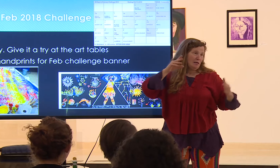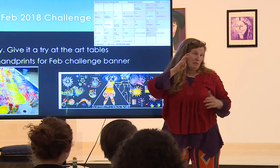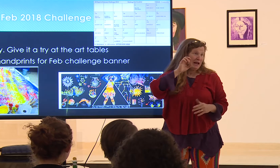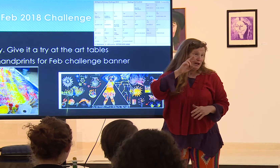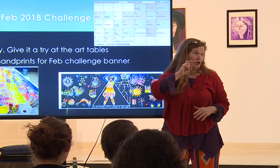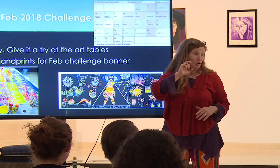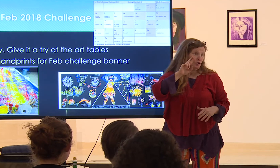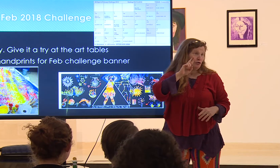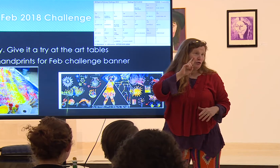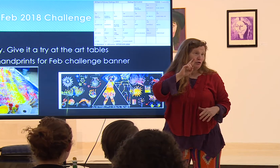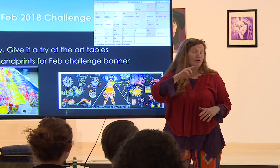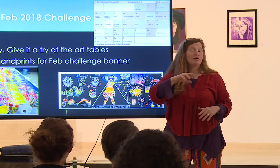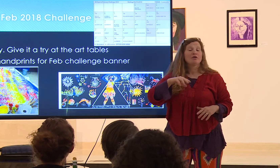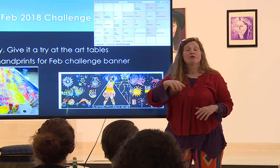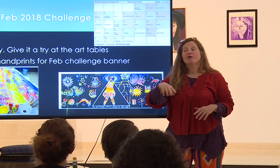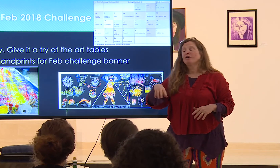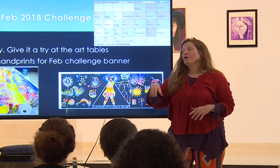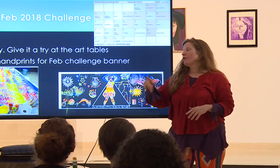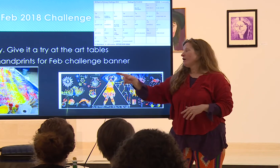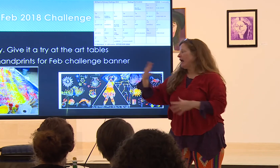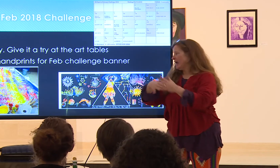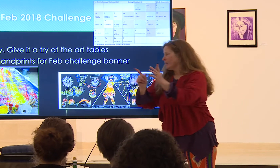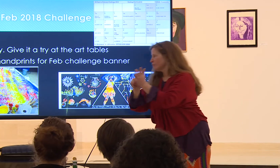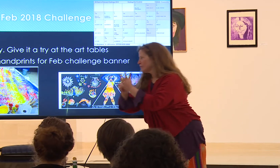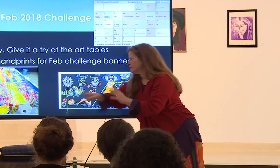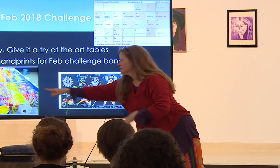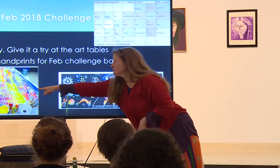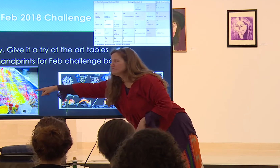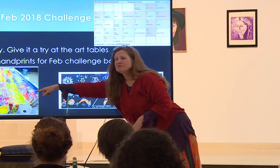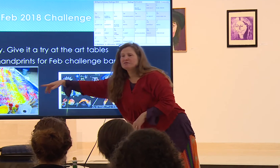We want to make a big banner, actually, with handprints,